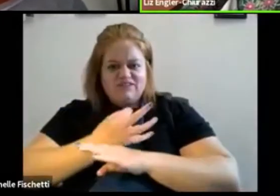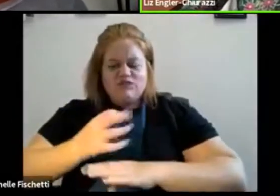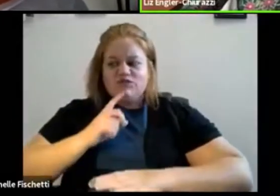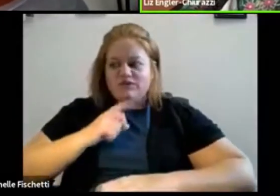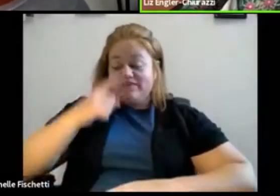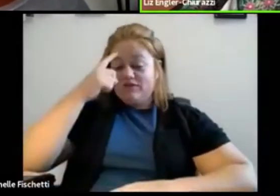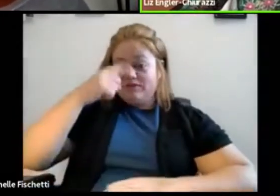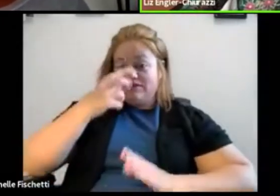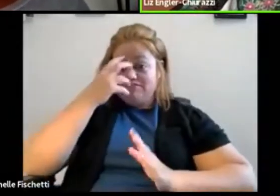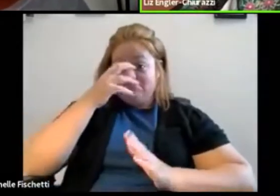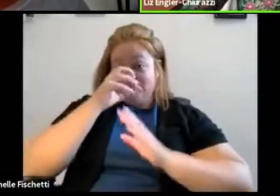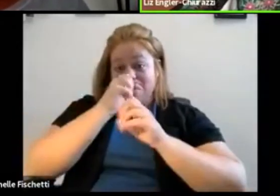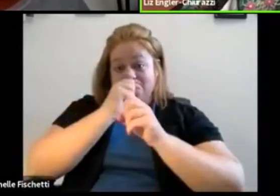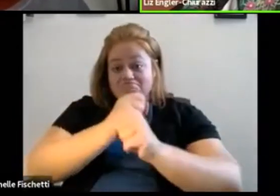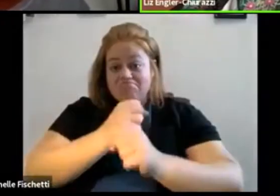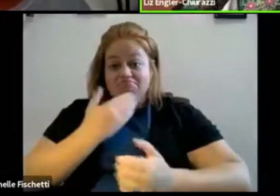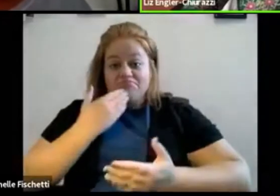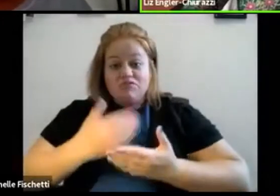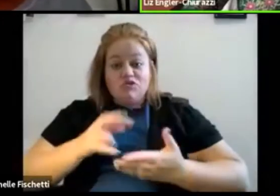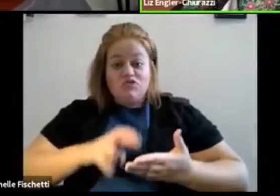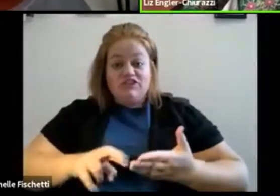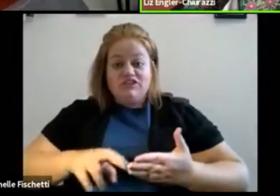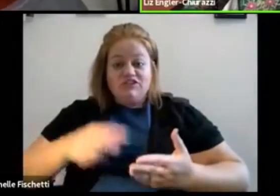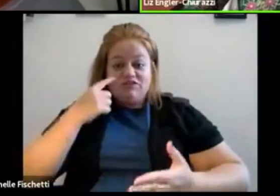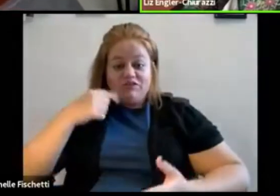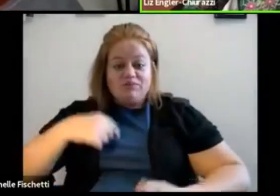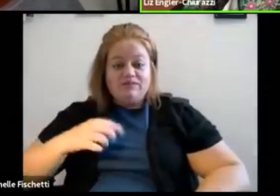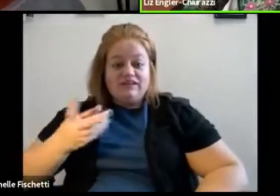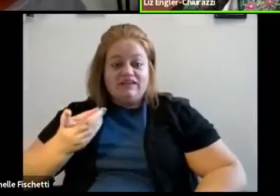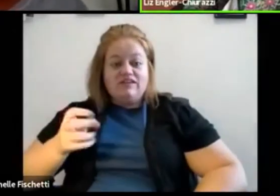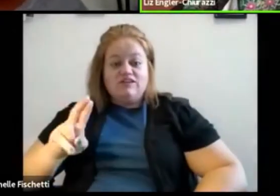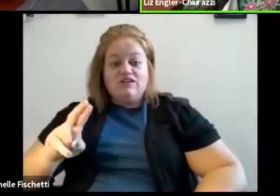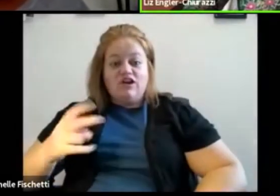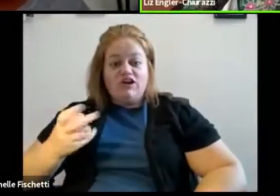of research for me. She is super passionate about that field and has a